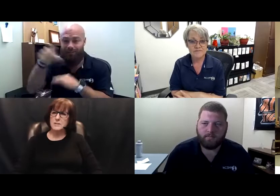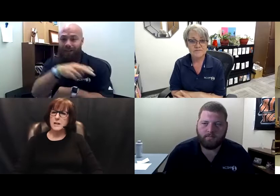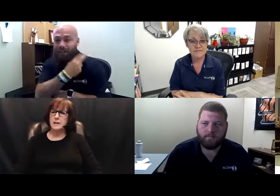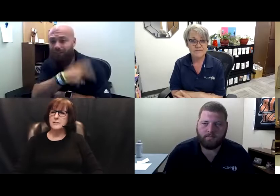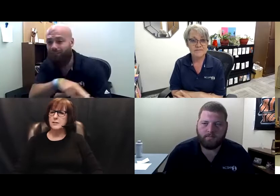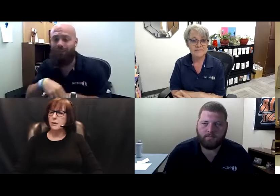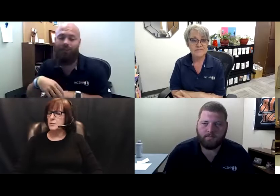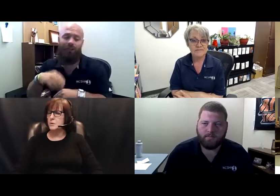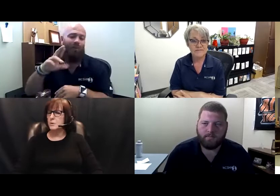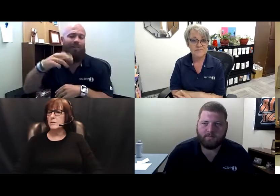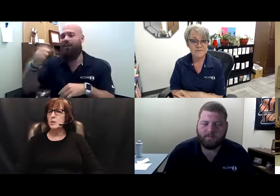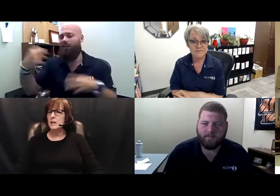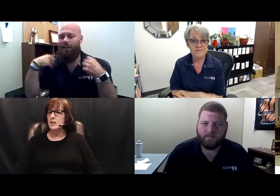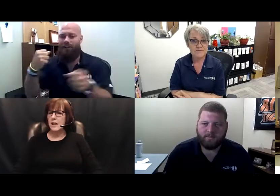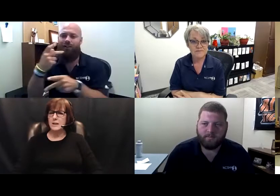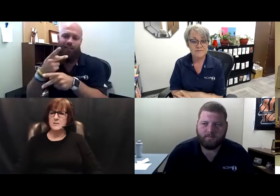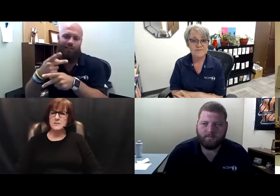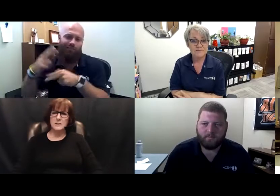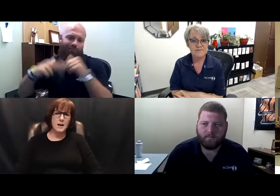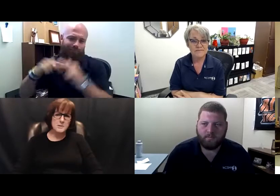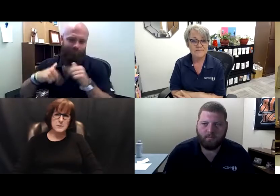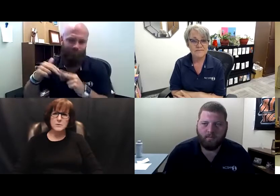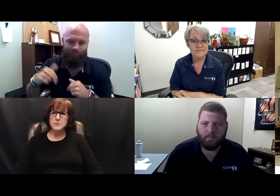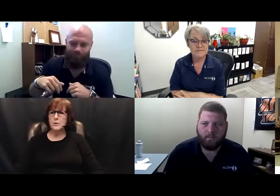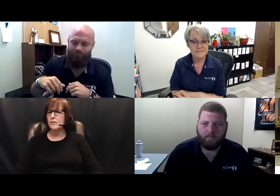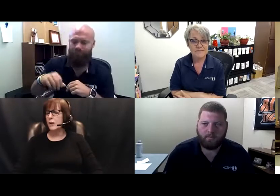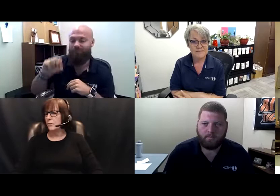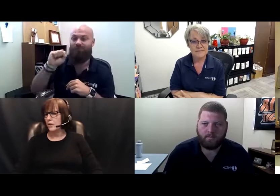and struggles with communication access in hospitals or other health care